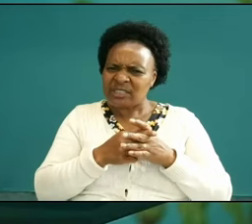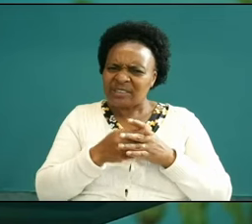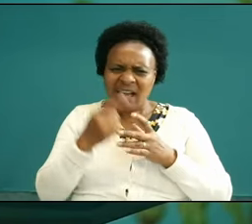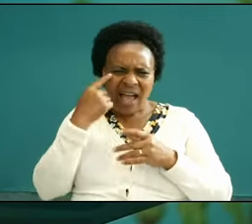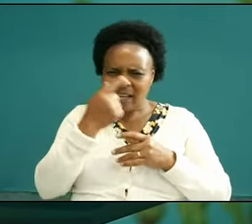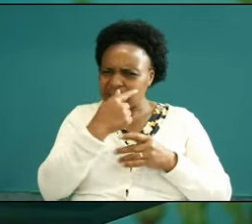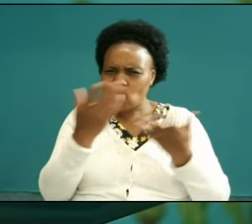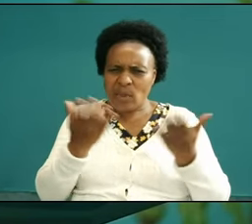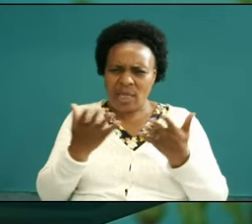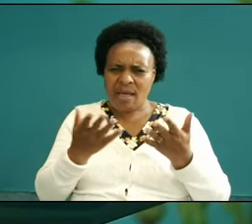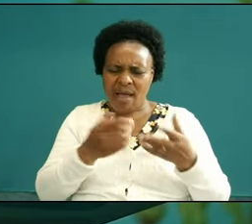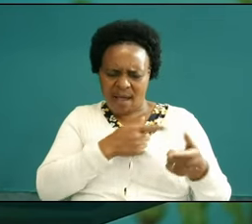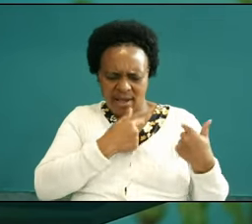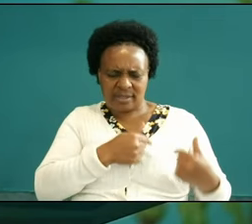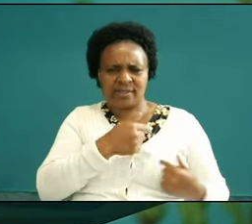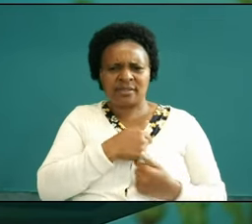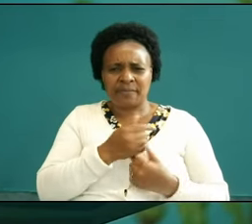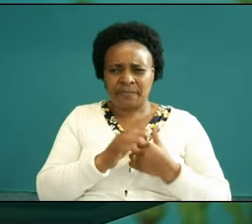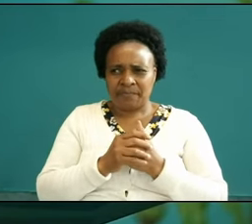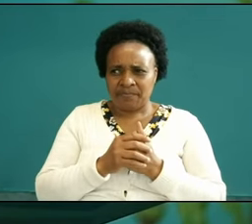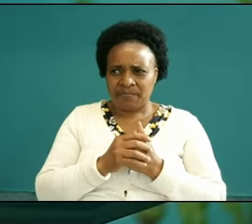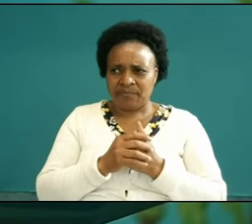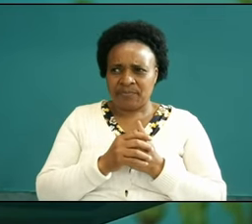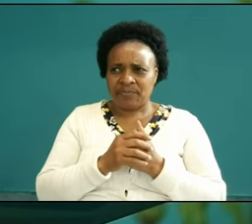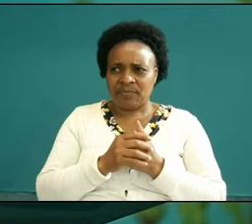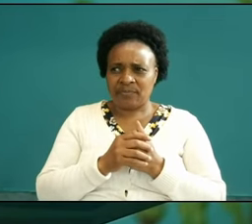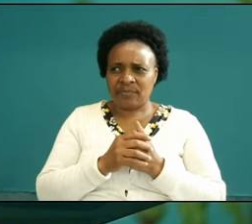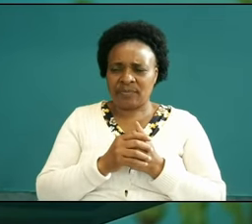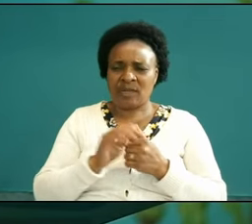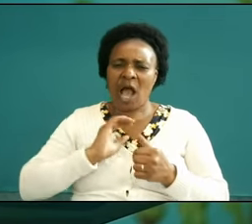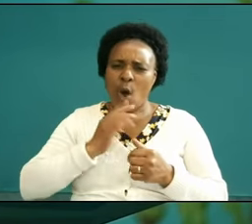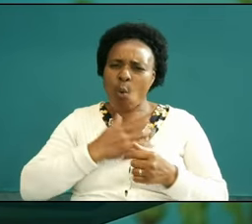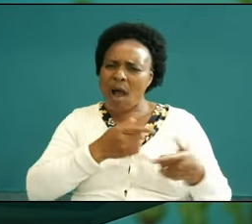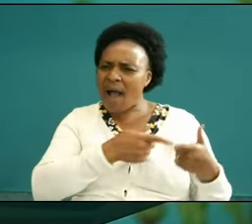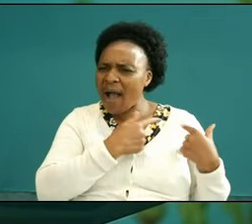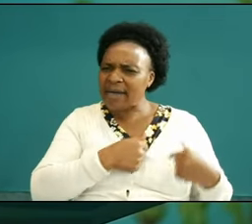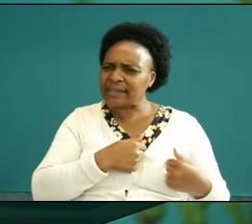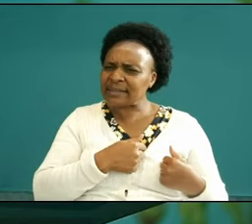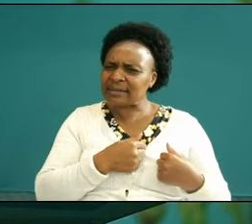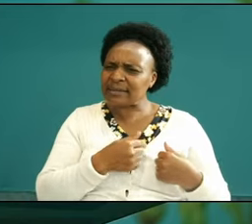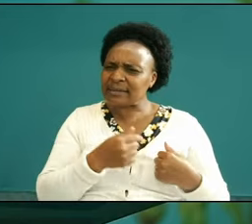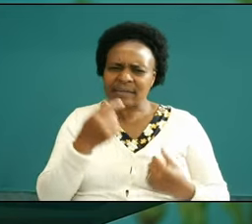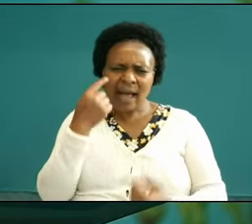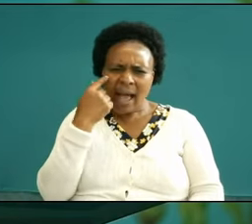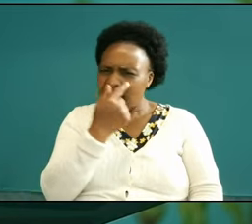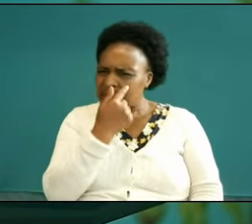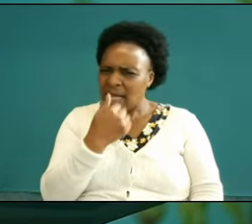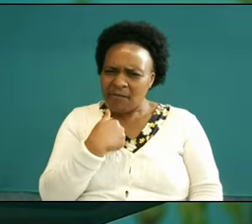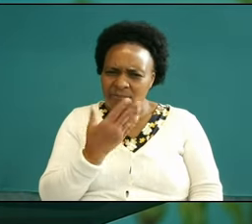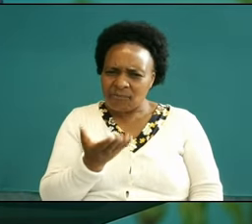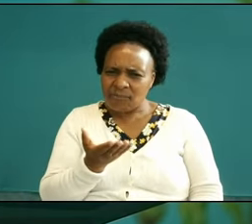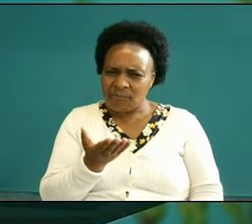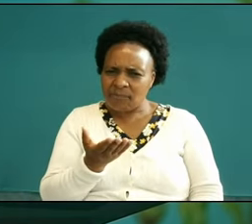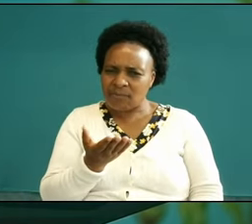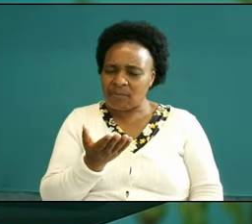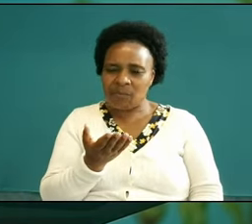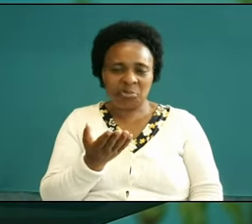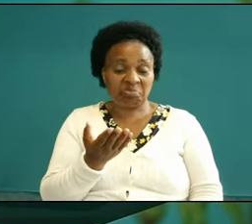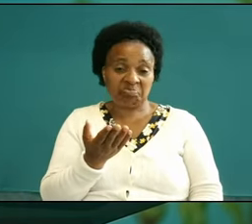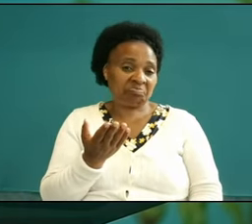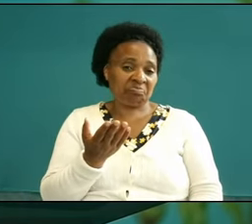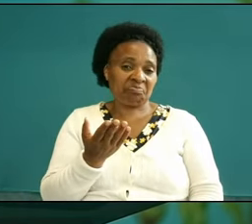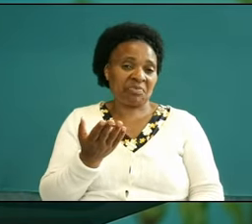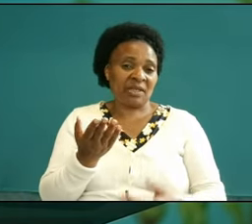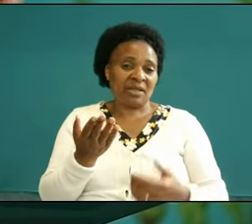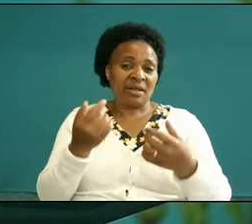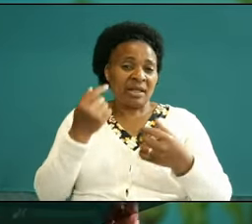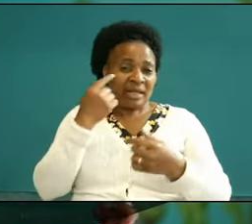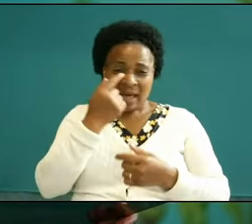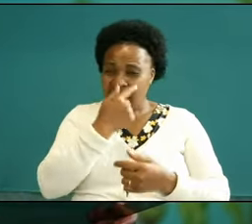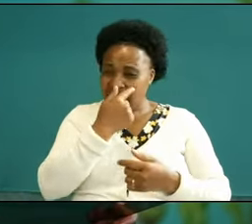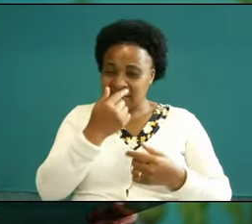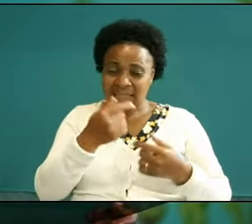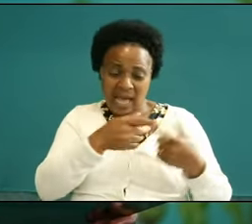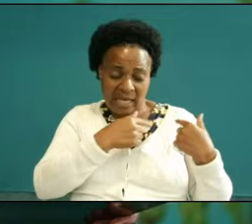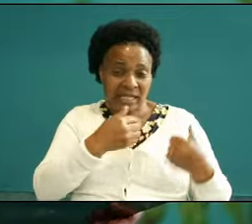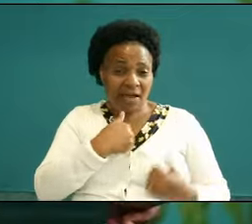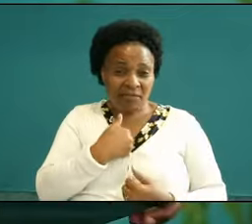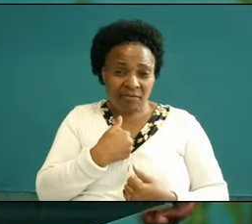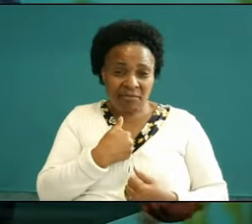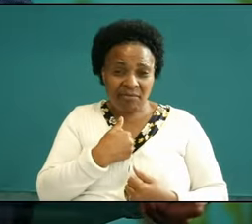oh our hearts have eyes I thought we have two eyes I didn't know that we have three